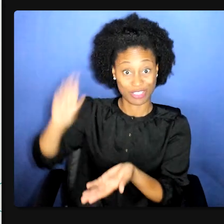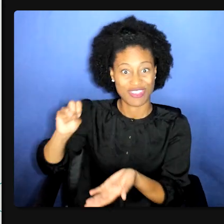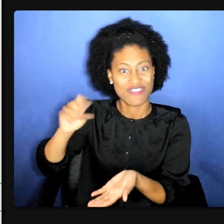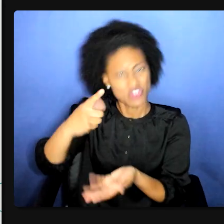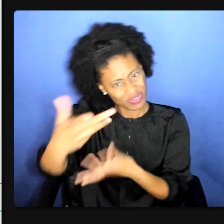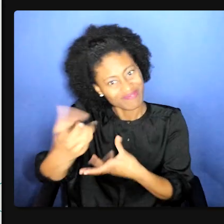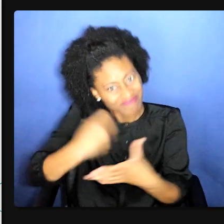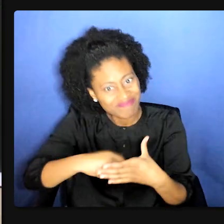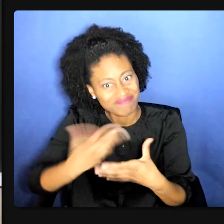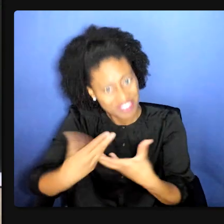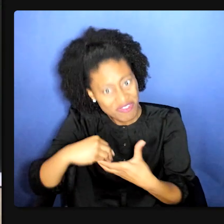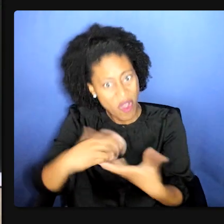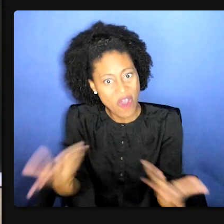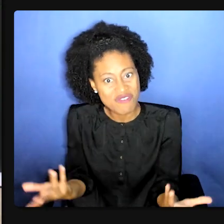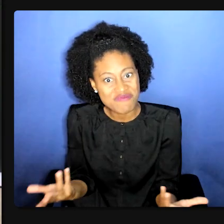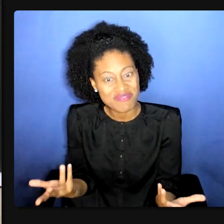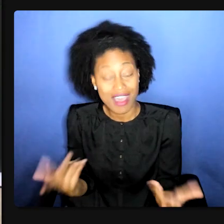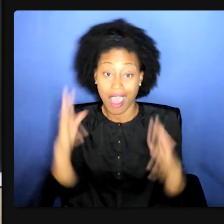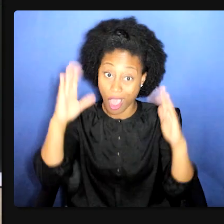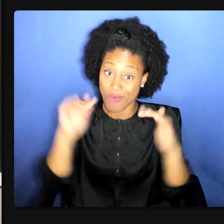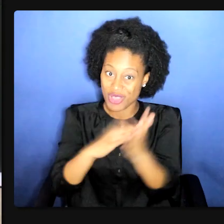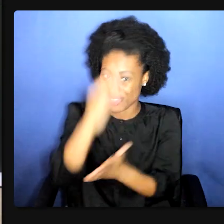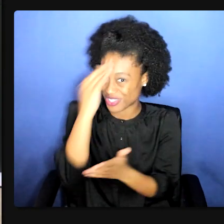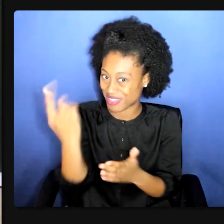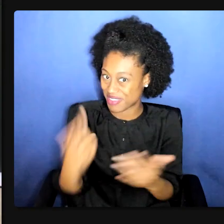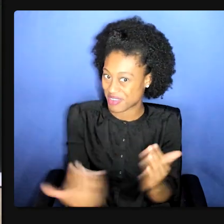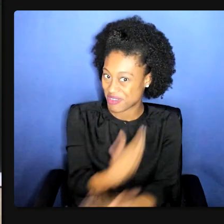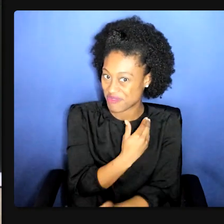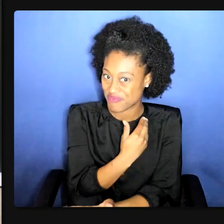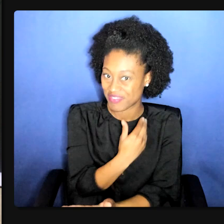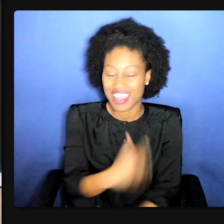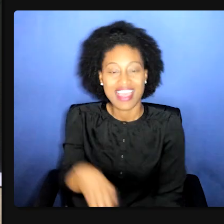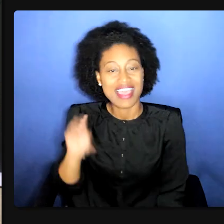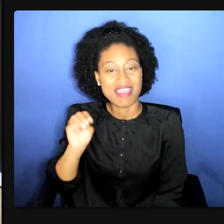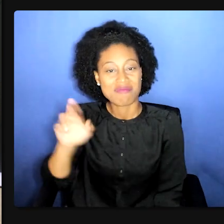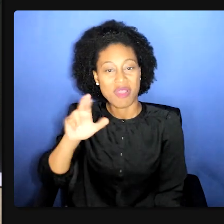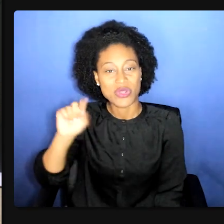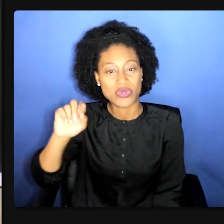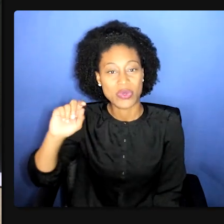be part of it now i hope you learned something new mixed reality the mixed reality toolkit